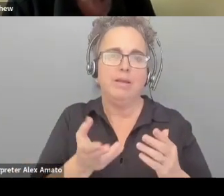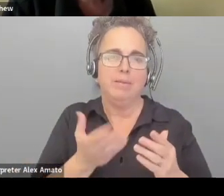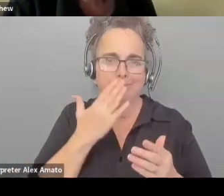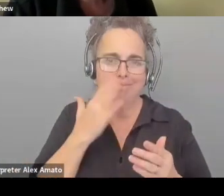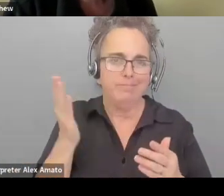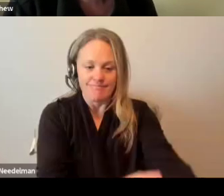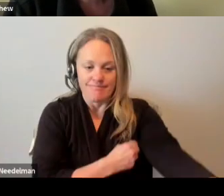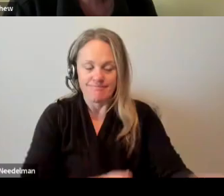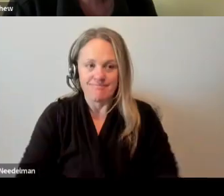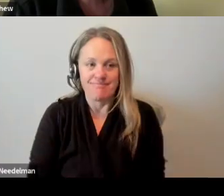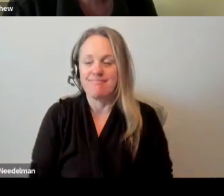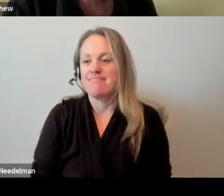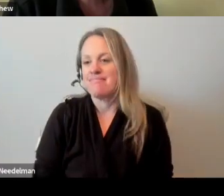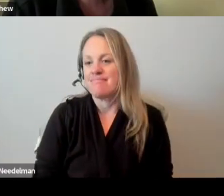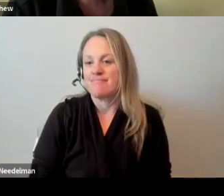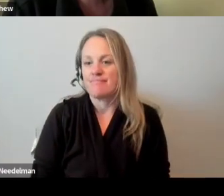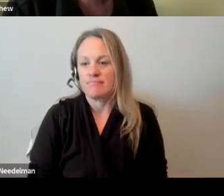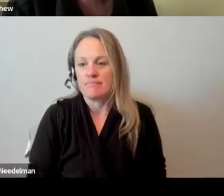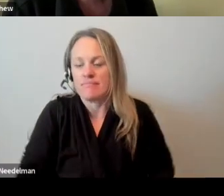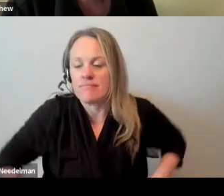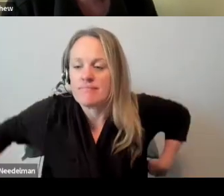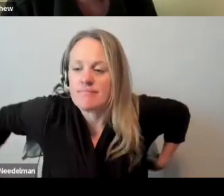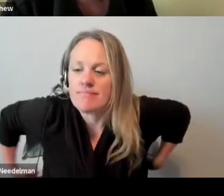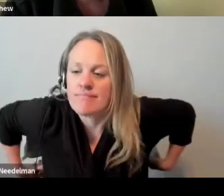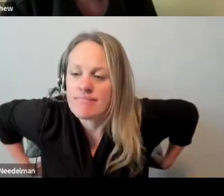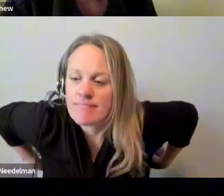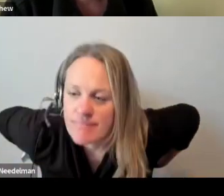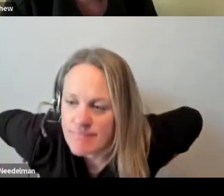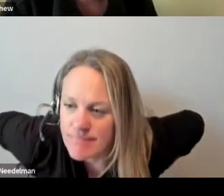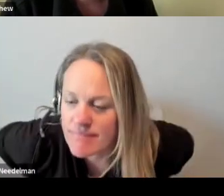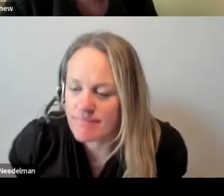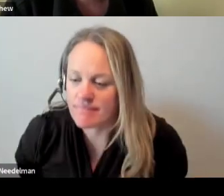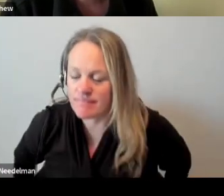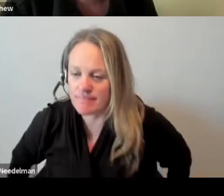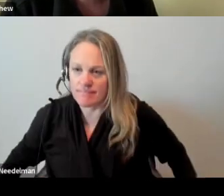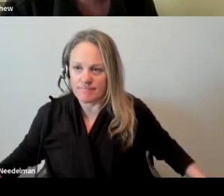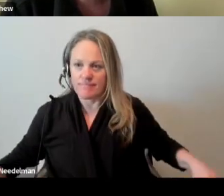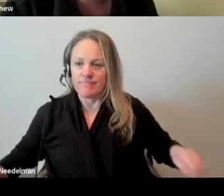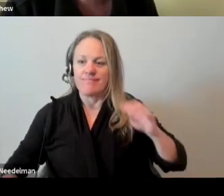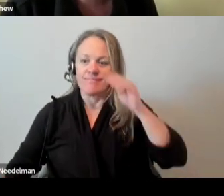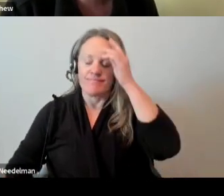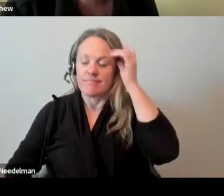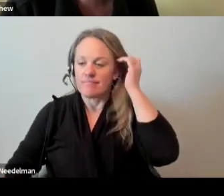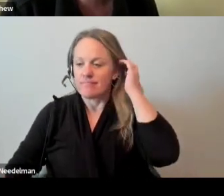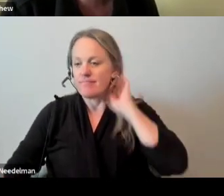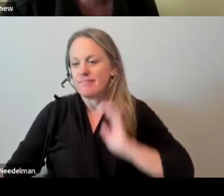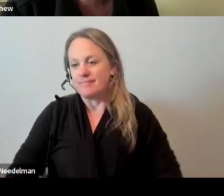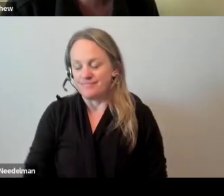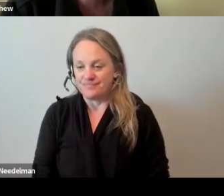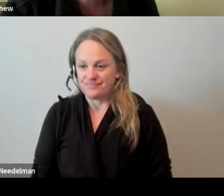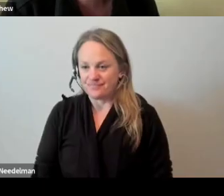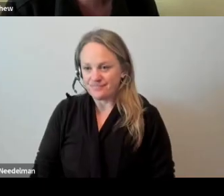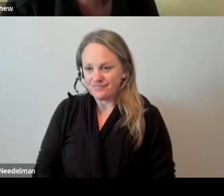but we're currently in a space where people are, are rushing and often when we're talking about large corporations